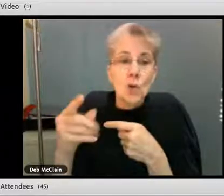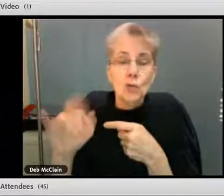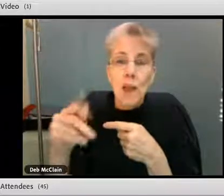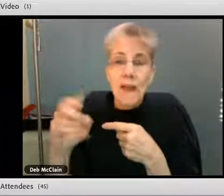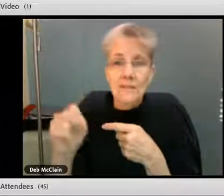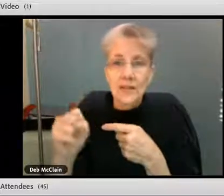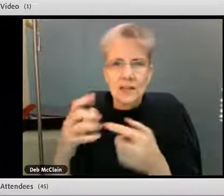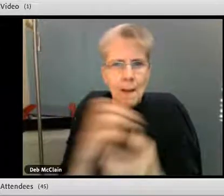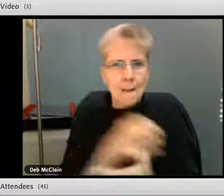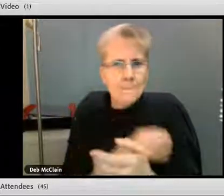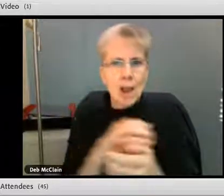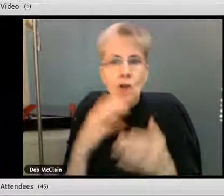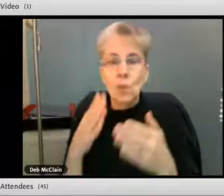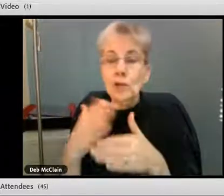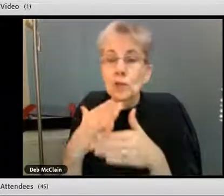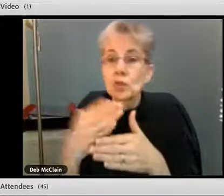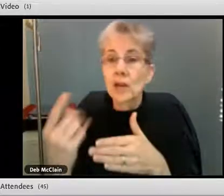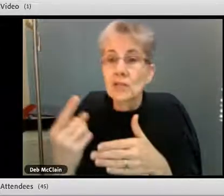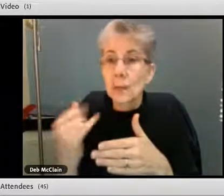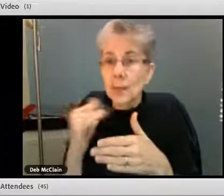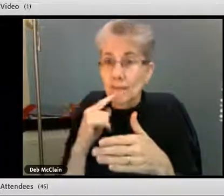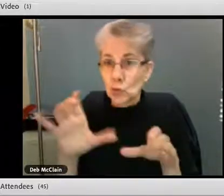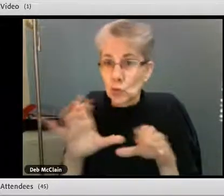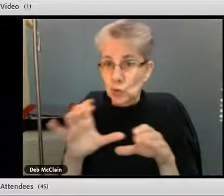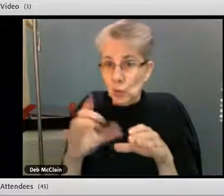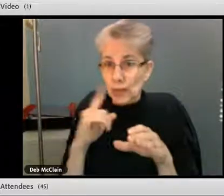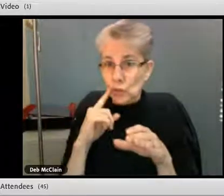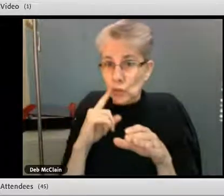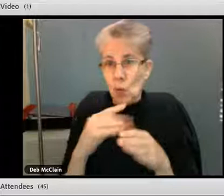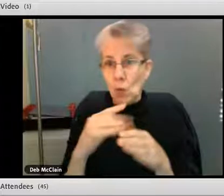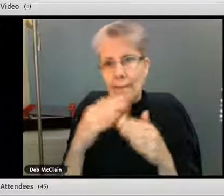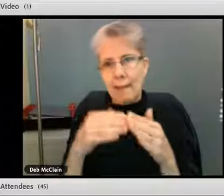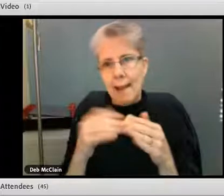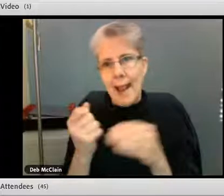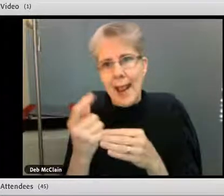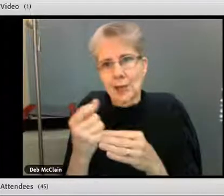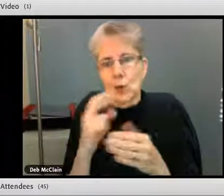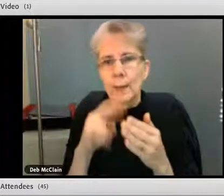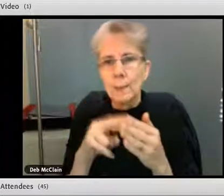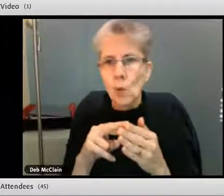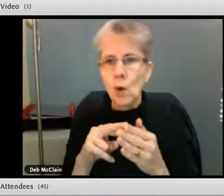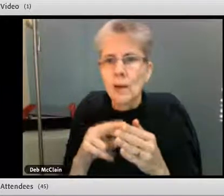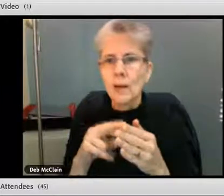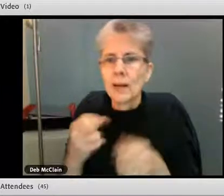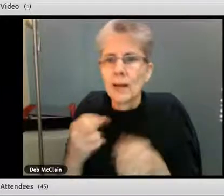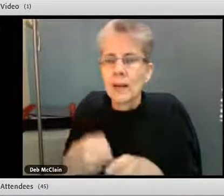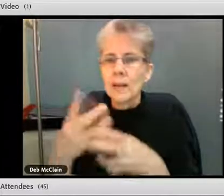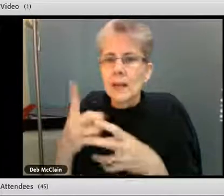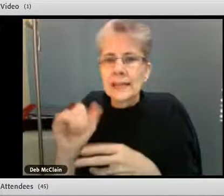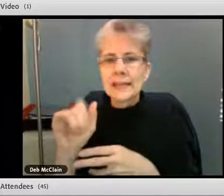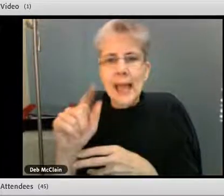If you are doing your annual report, you're putting out data, you want some sort of graphic. This is the way to go.